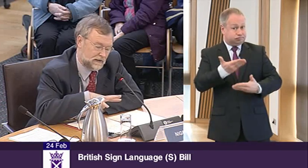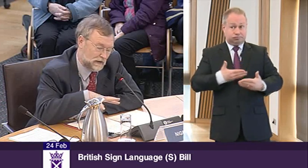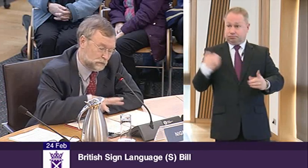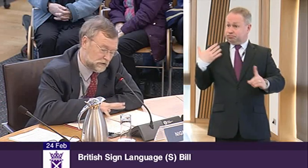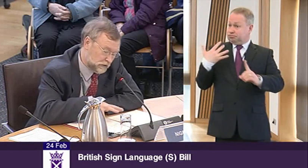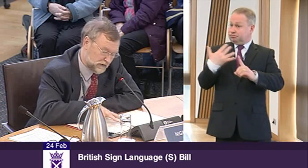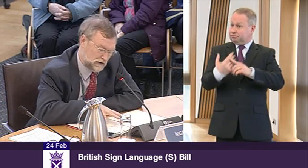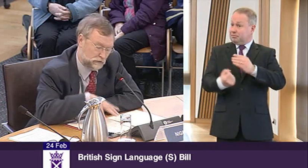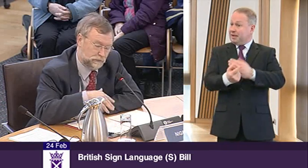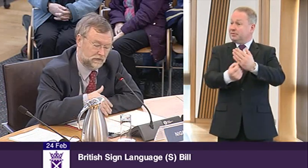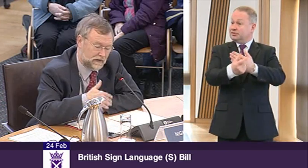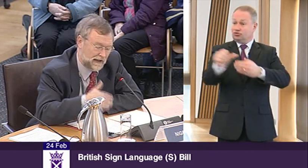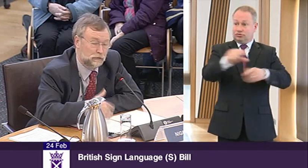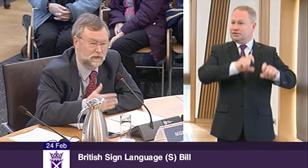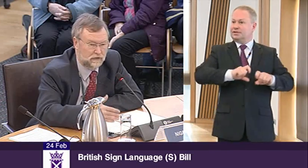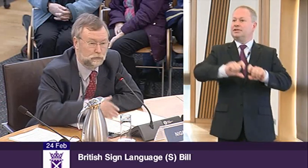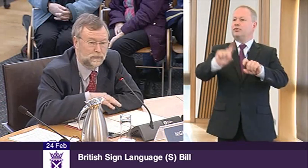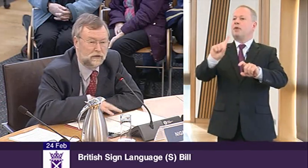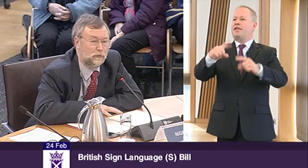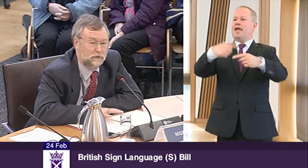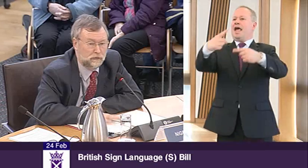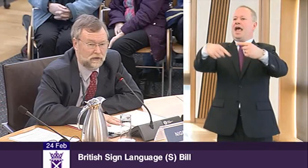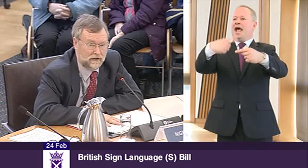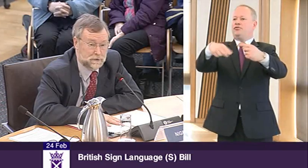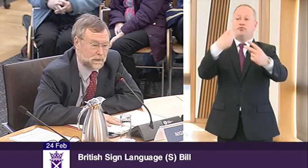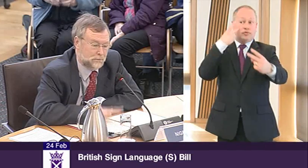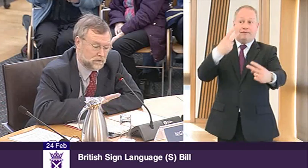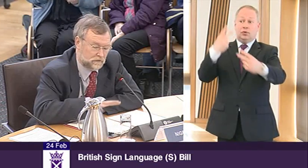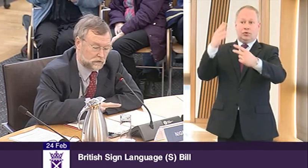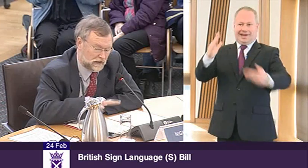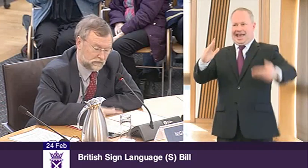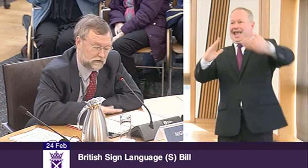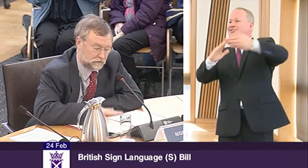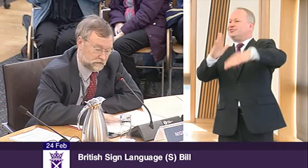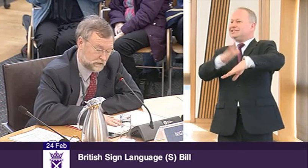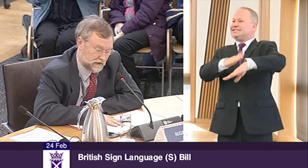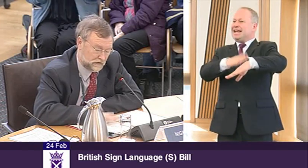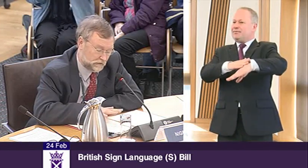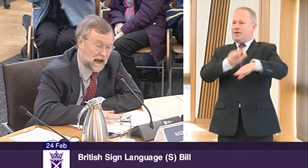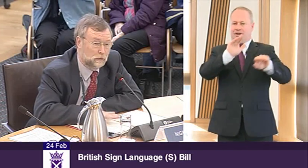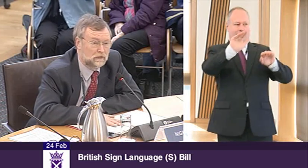needs. That would continue, but the annual review would be a good opportunity for external